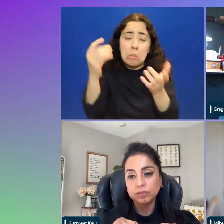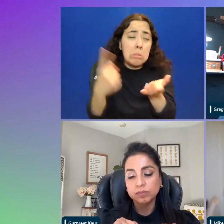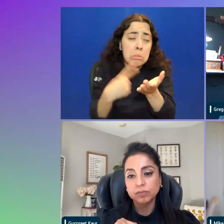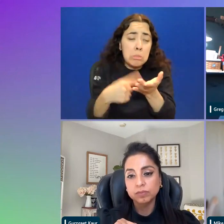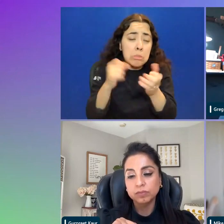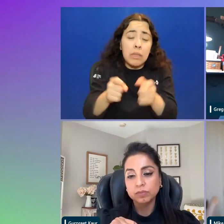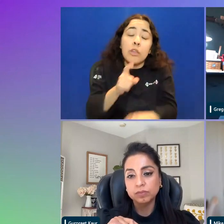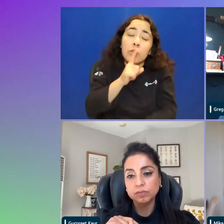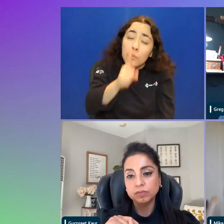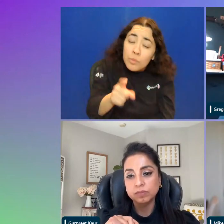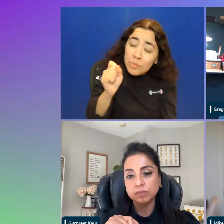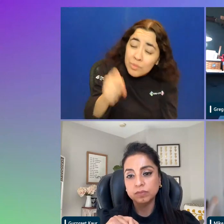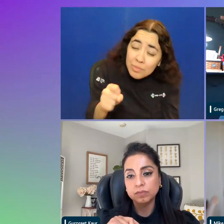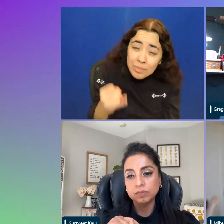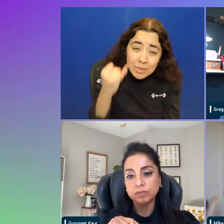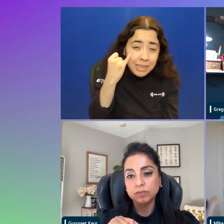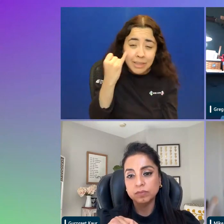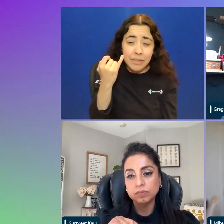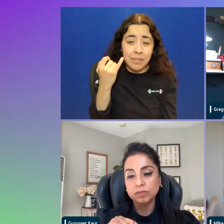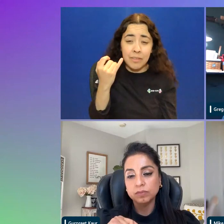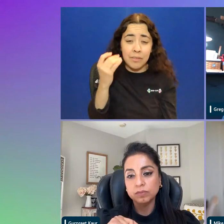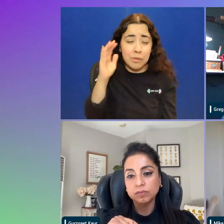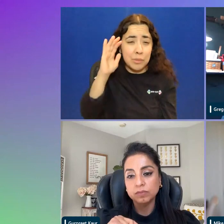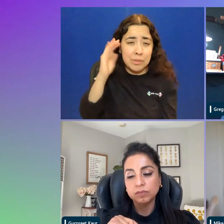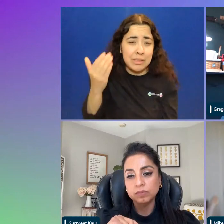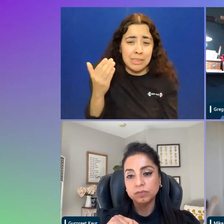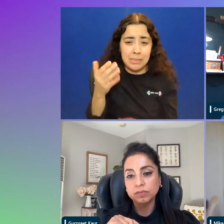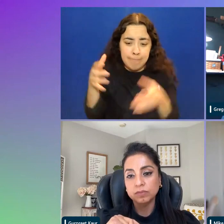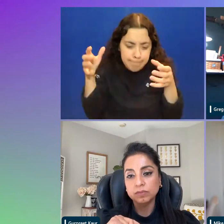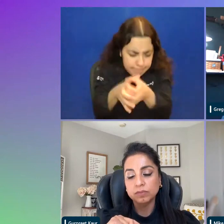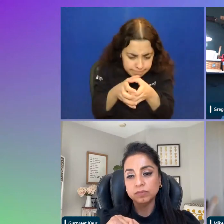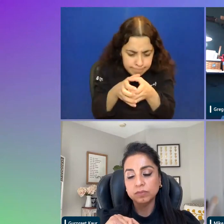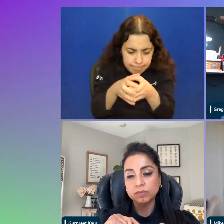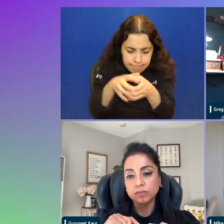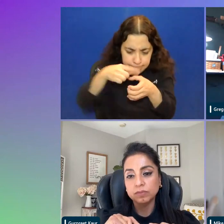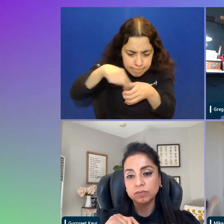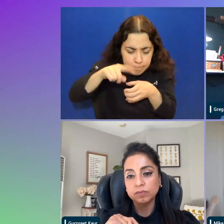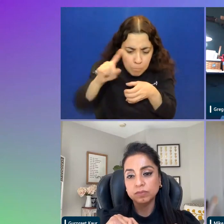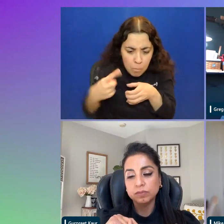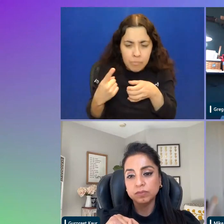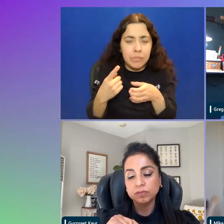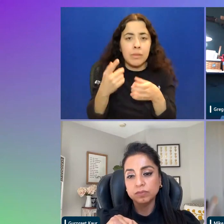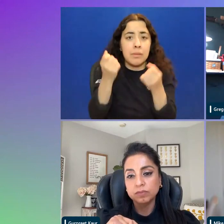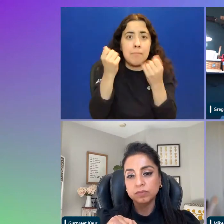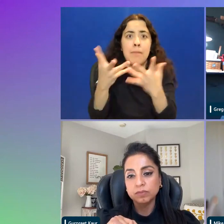large companies. It's so easy to become insular because there's so many people at these large companies. You have to interact